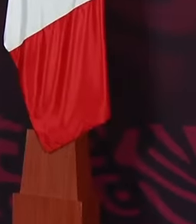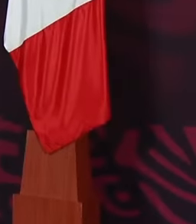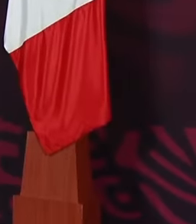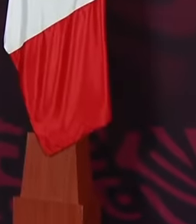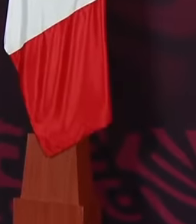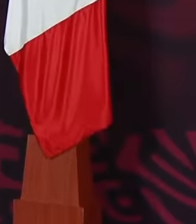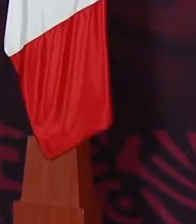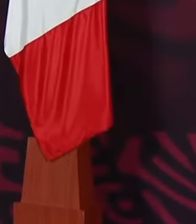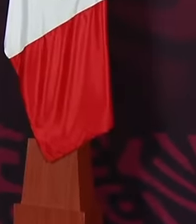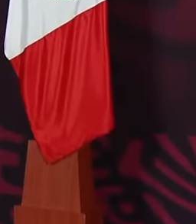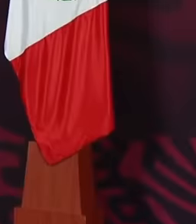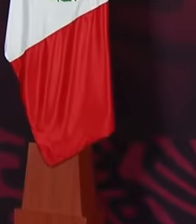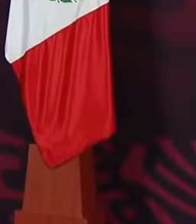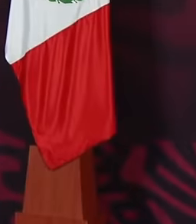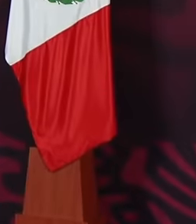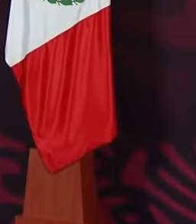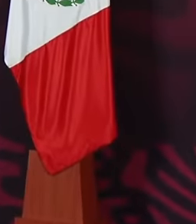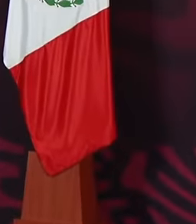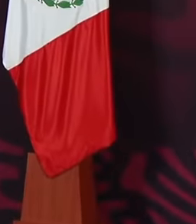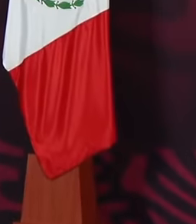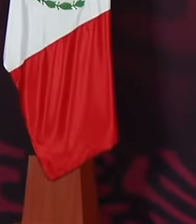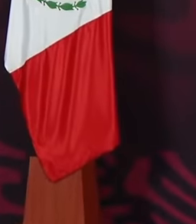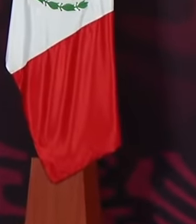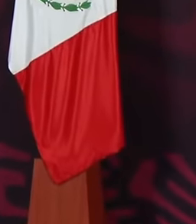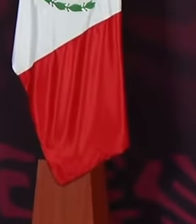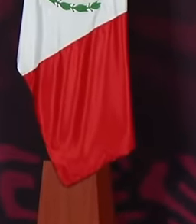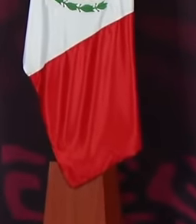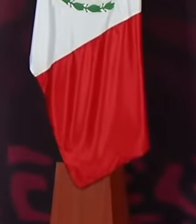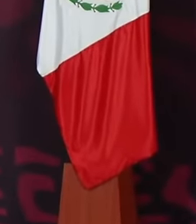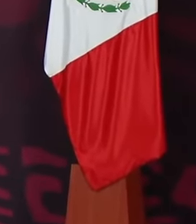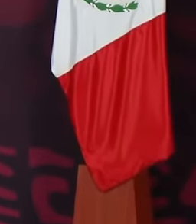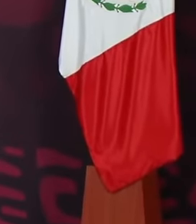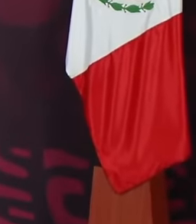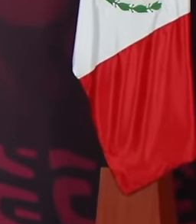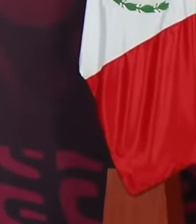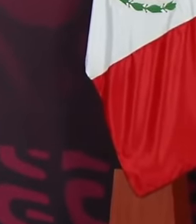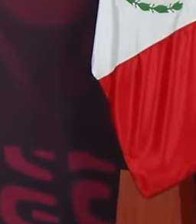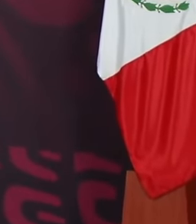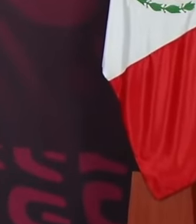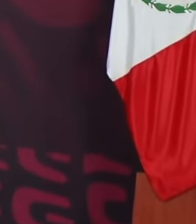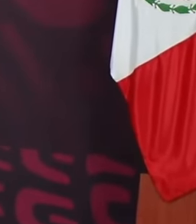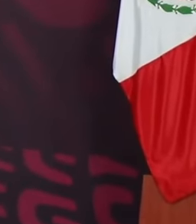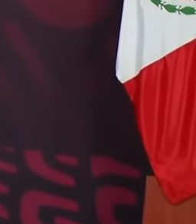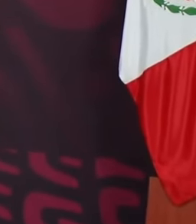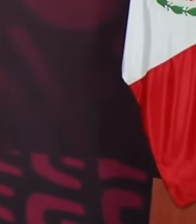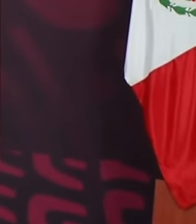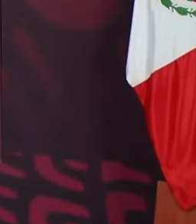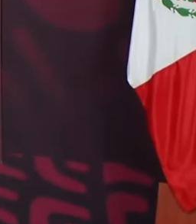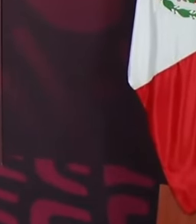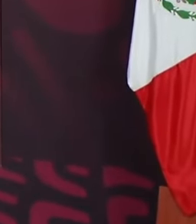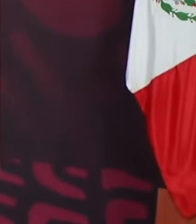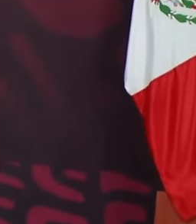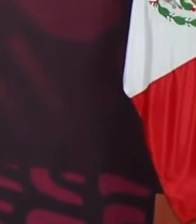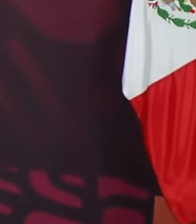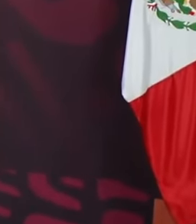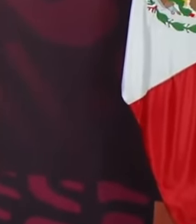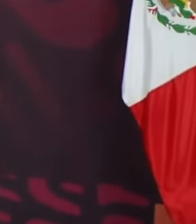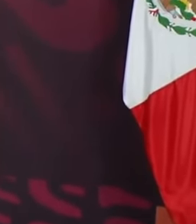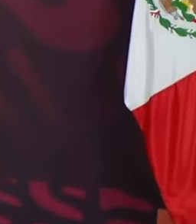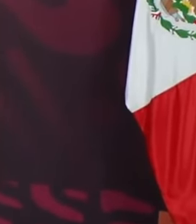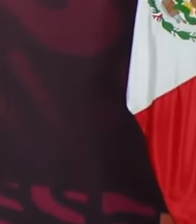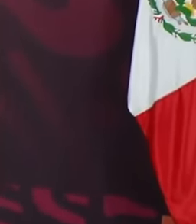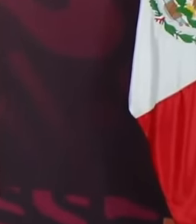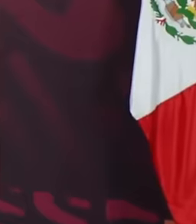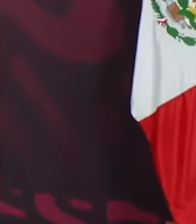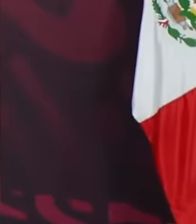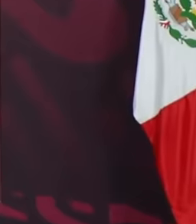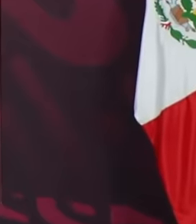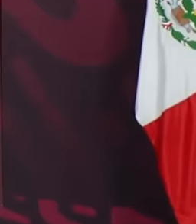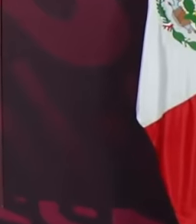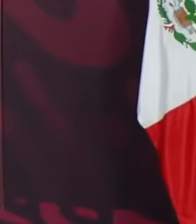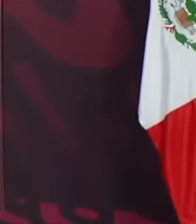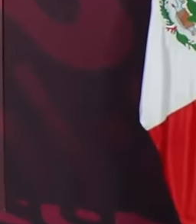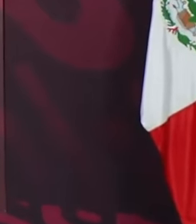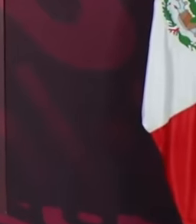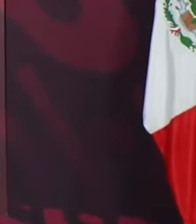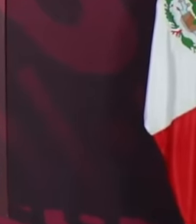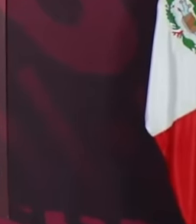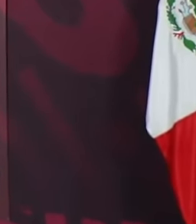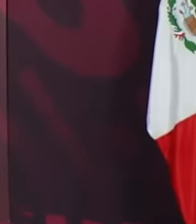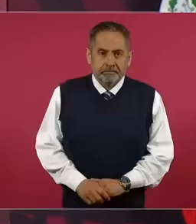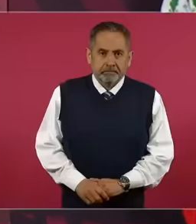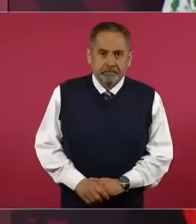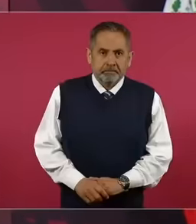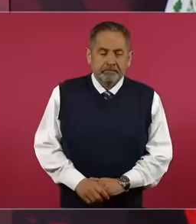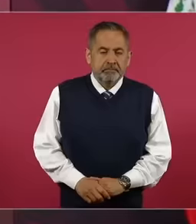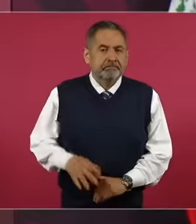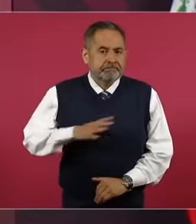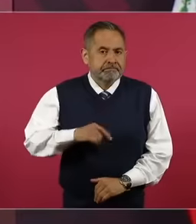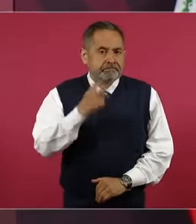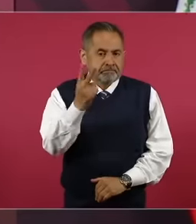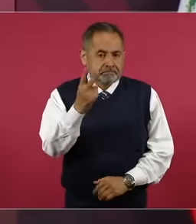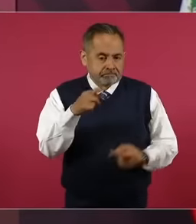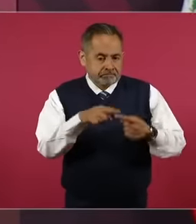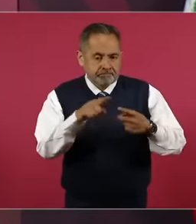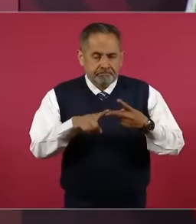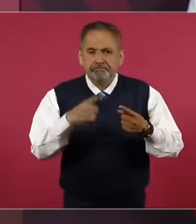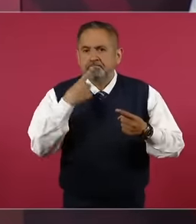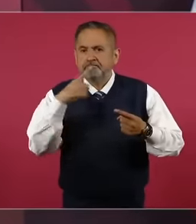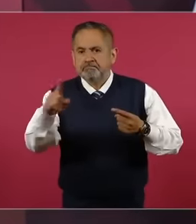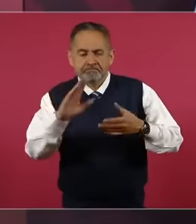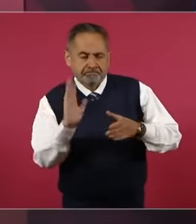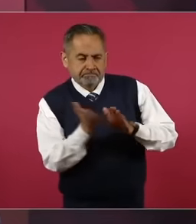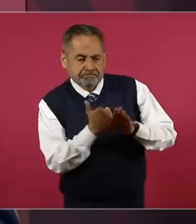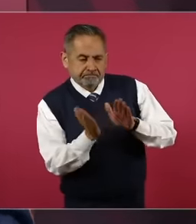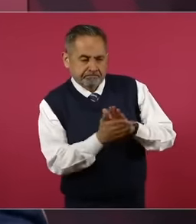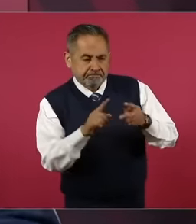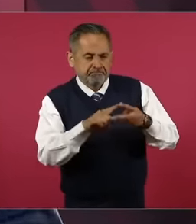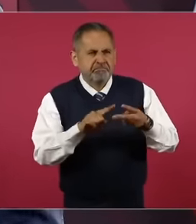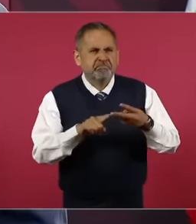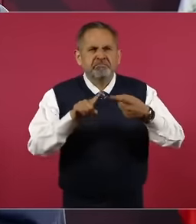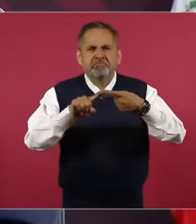that amount is due in taxes, what is already to be resolved are these two files, one of 2,500 million